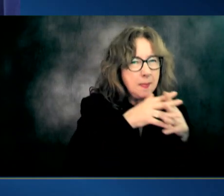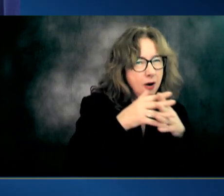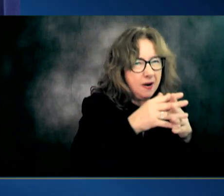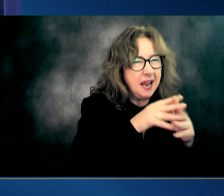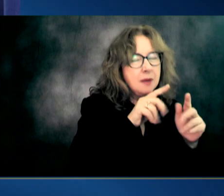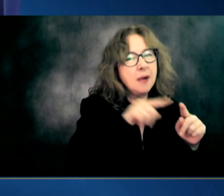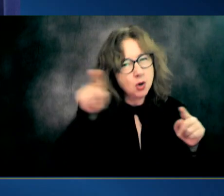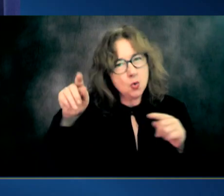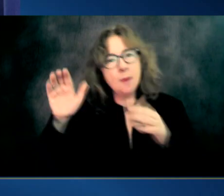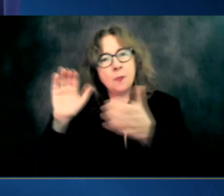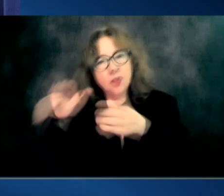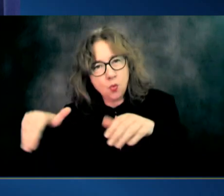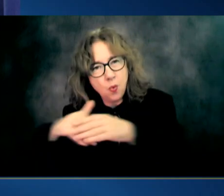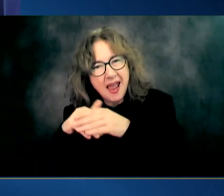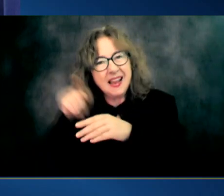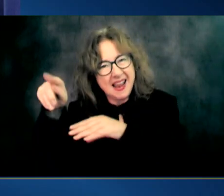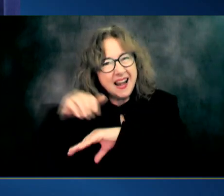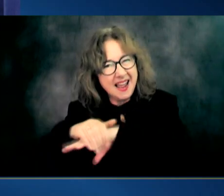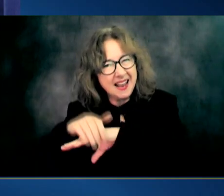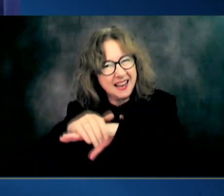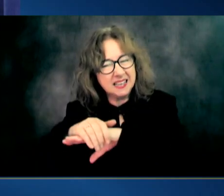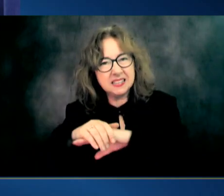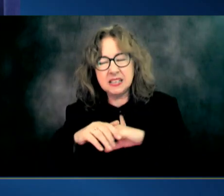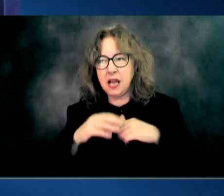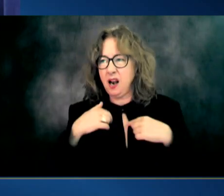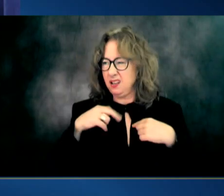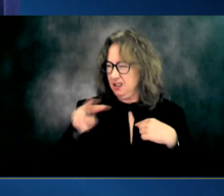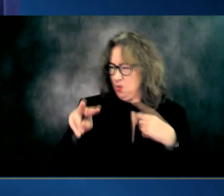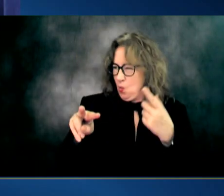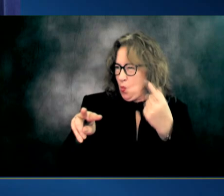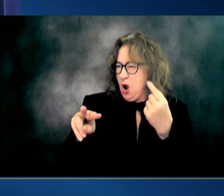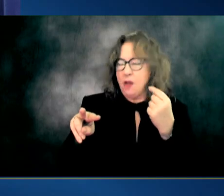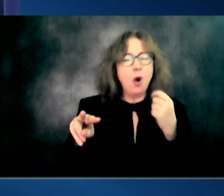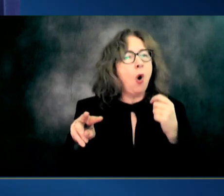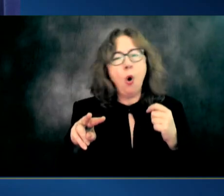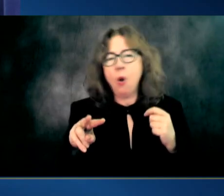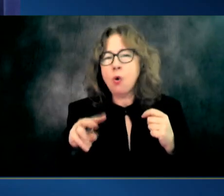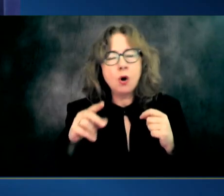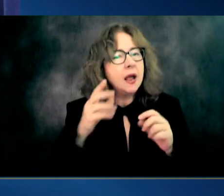If someone was to trip up, they might sue you. You should get wedding insurance."